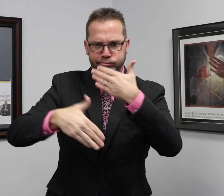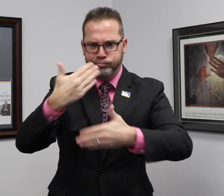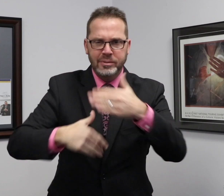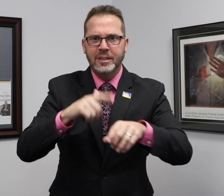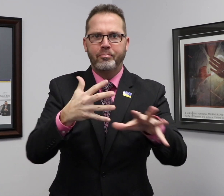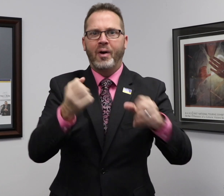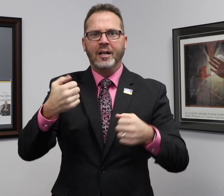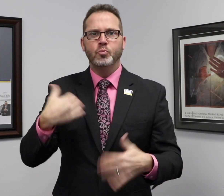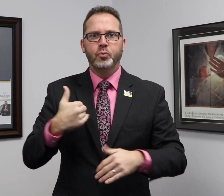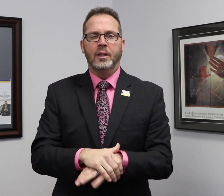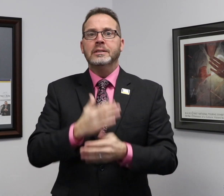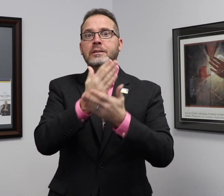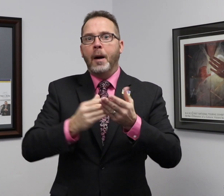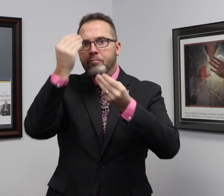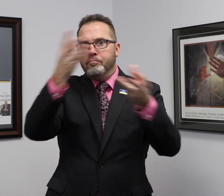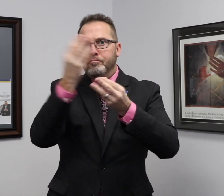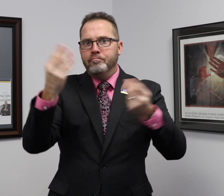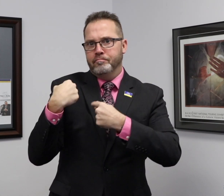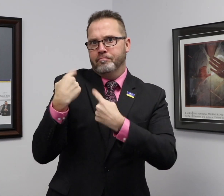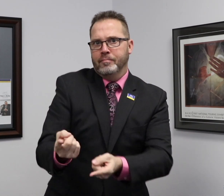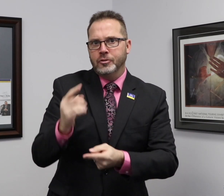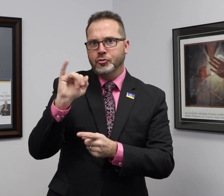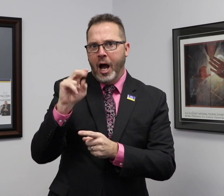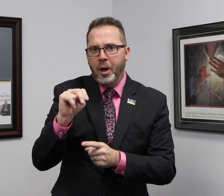believe how quickly the month of January flew by. There are several things I want